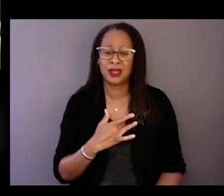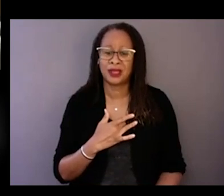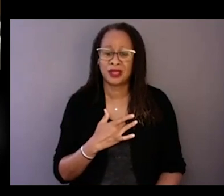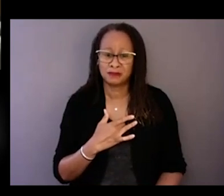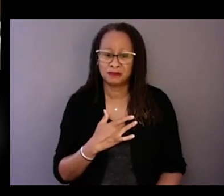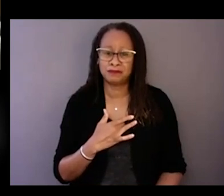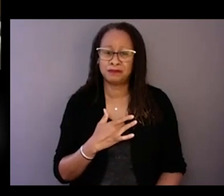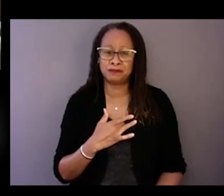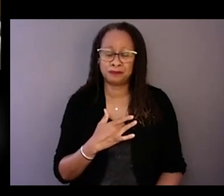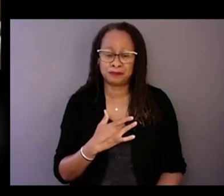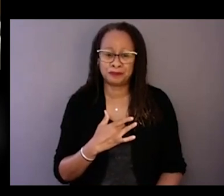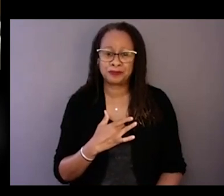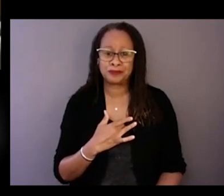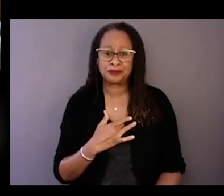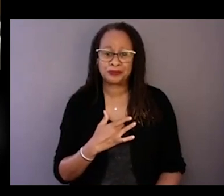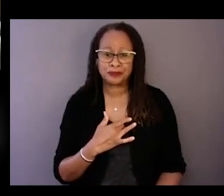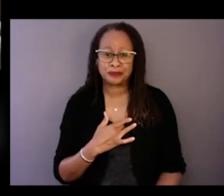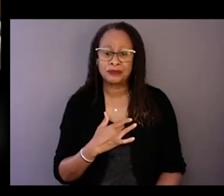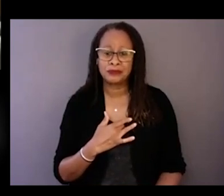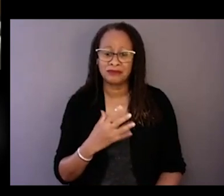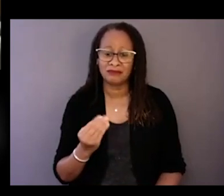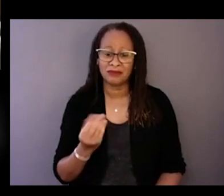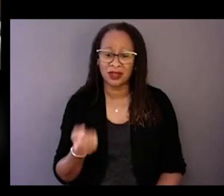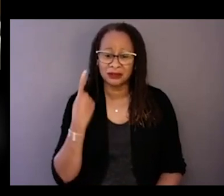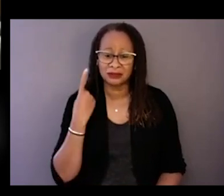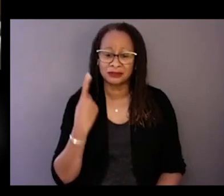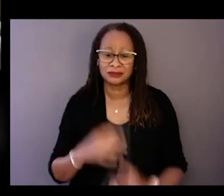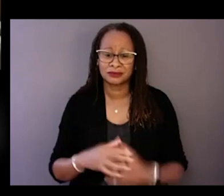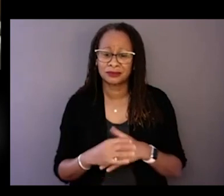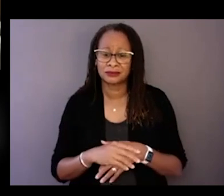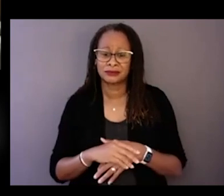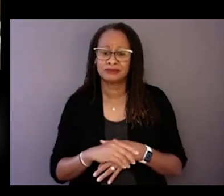and understand perhaps what the audience